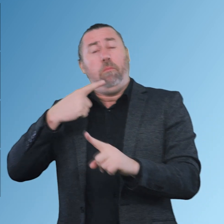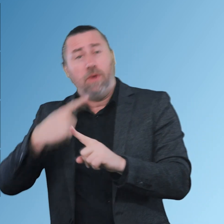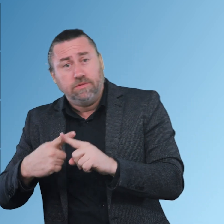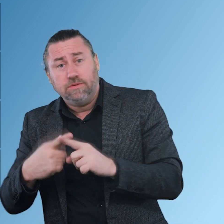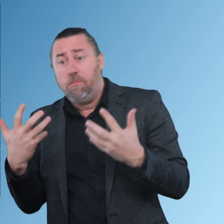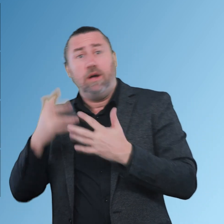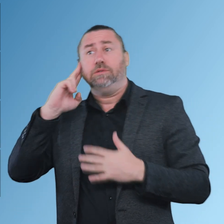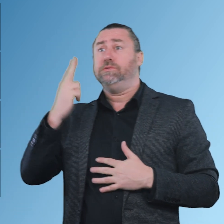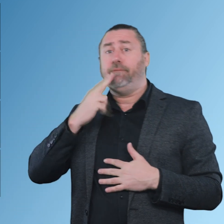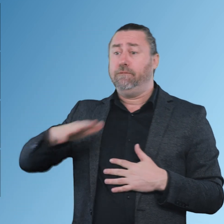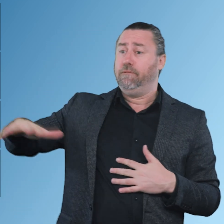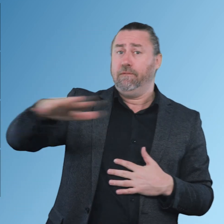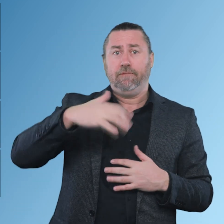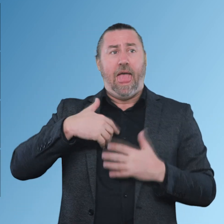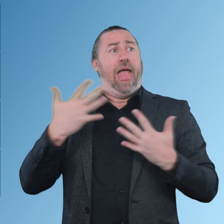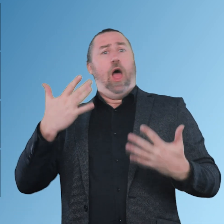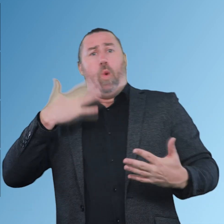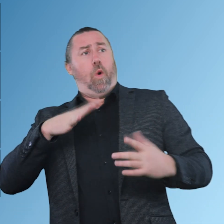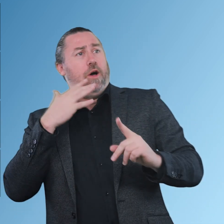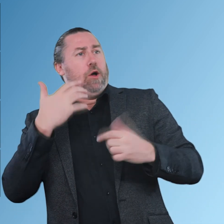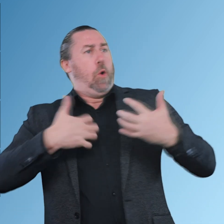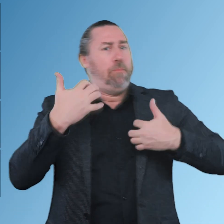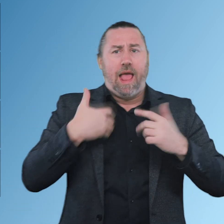and healthcare needs when it is often not provided in Auslan.